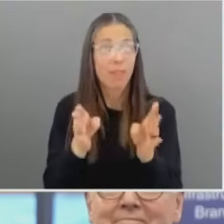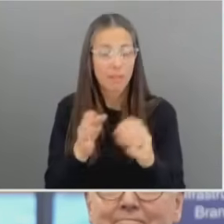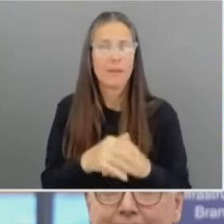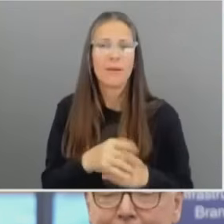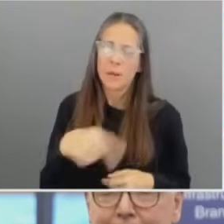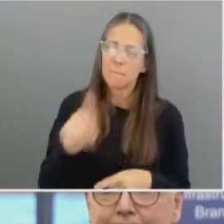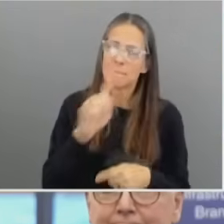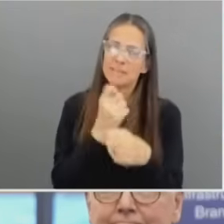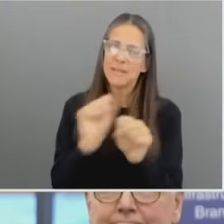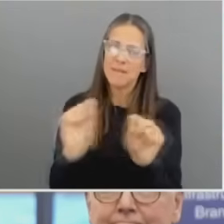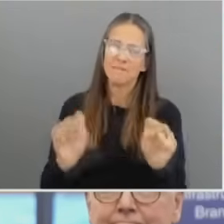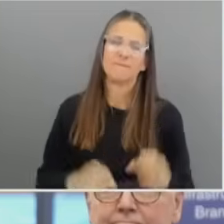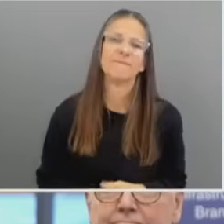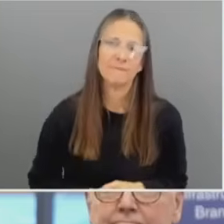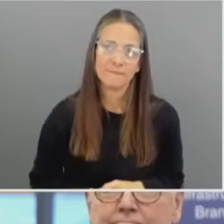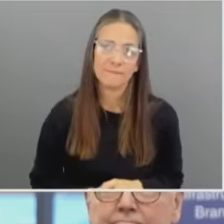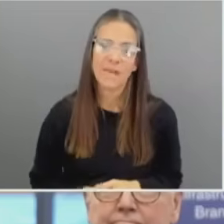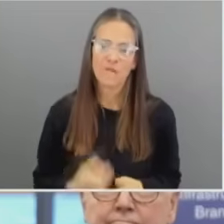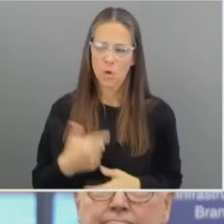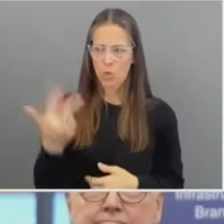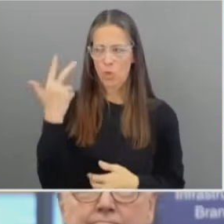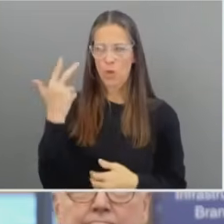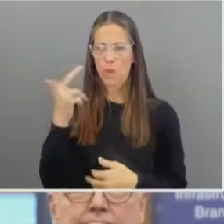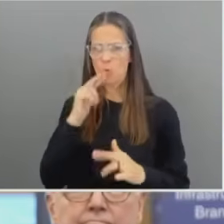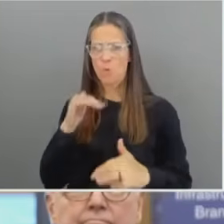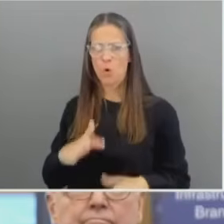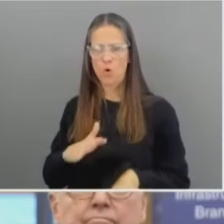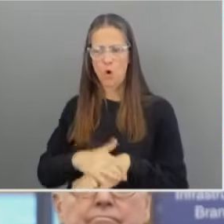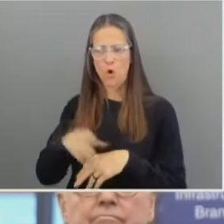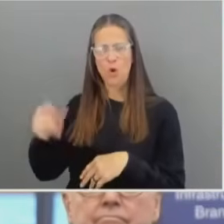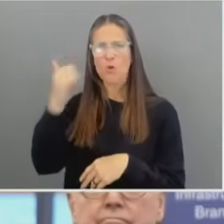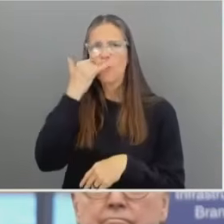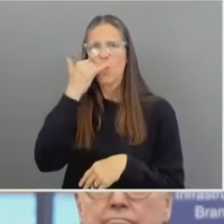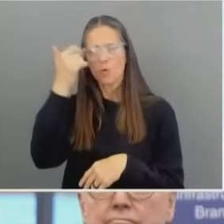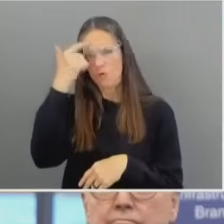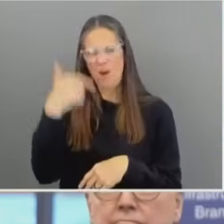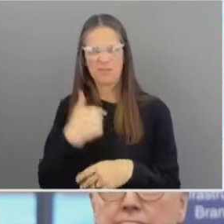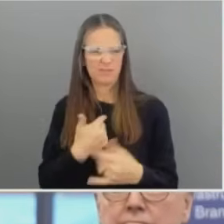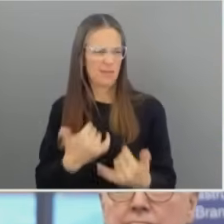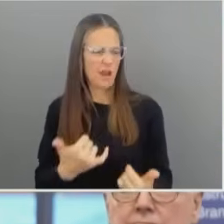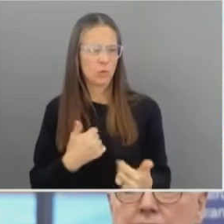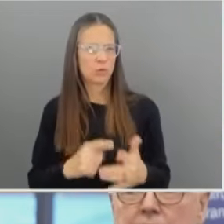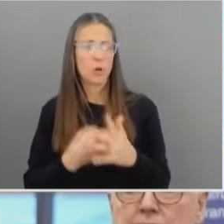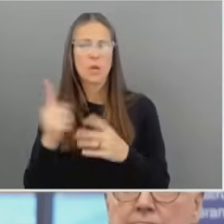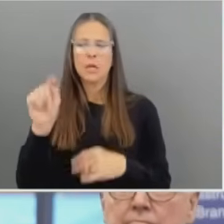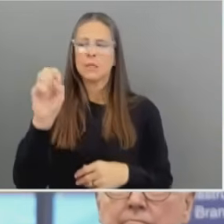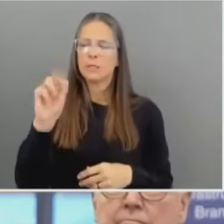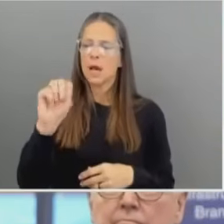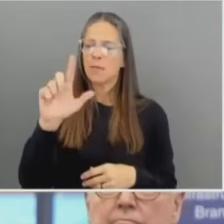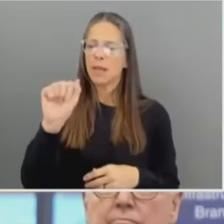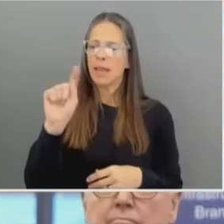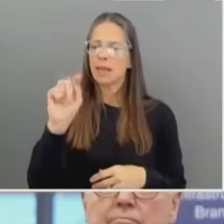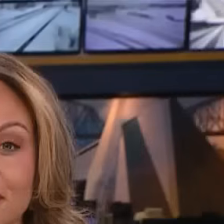SO REMEMBER, WE’LL GET THROUGH THIS AND WE’LL GET THROUGH IT TOGETHER. EVERYBODY OUT THERE, STAY SAFE. WE’VE GOT THREE JOURNALISTS THAT ARE ON T